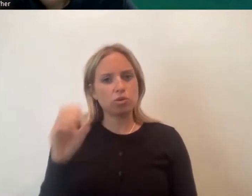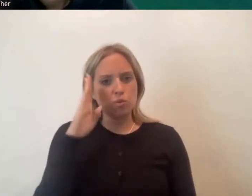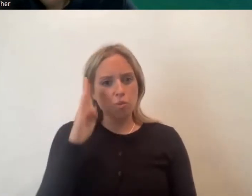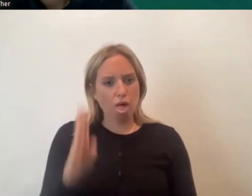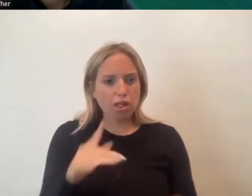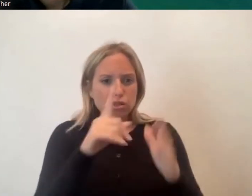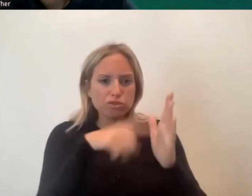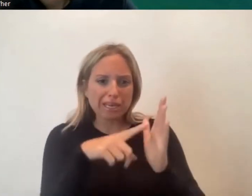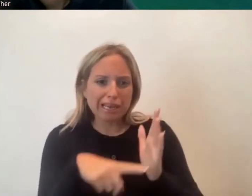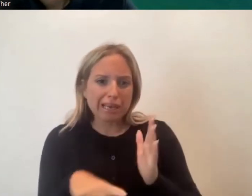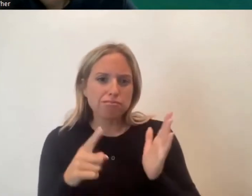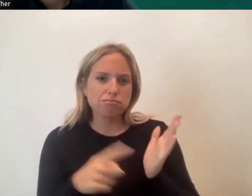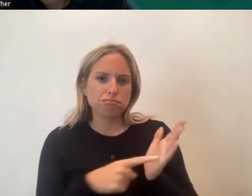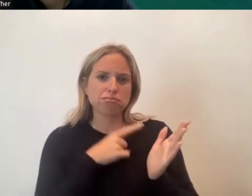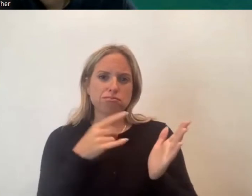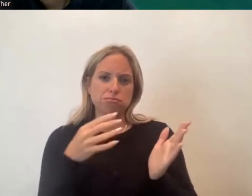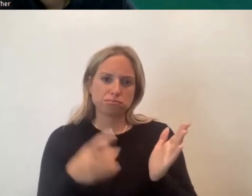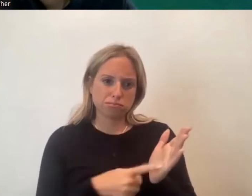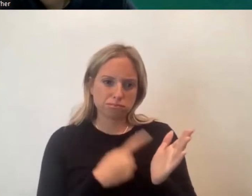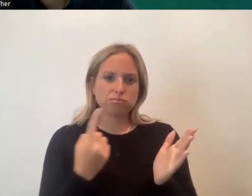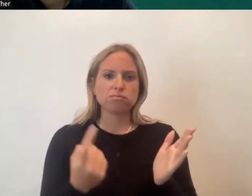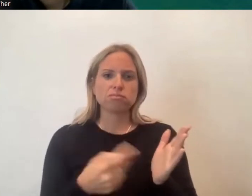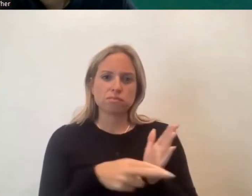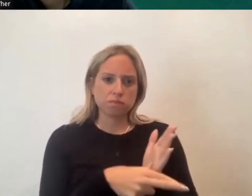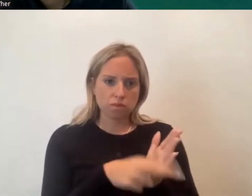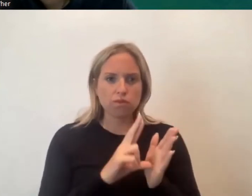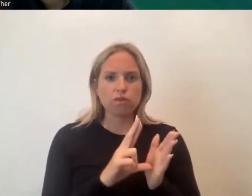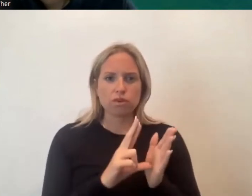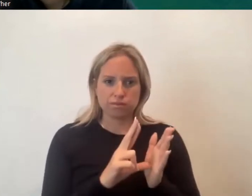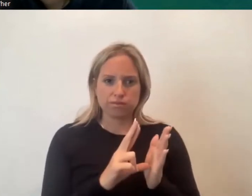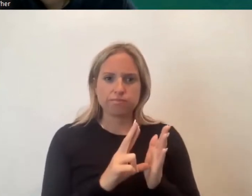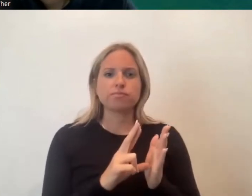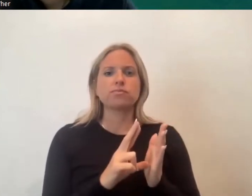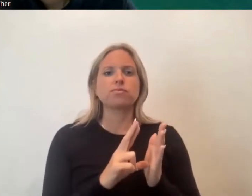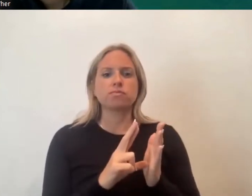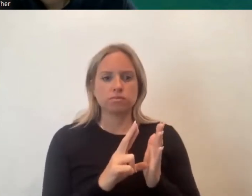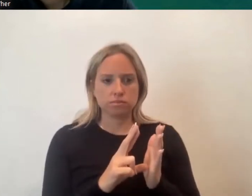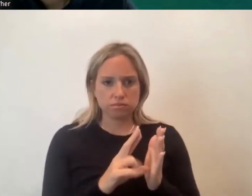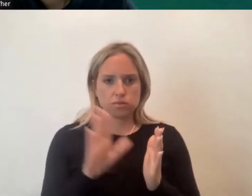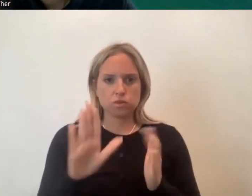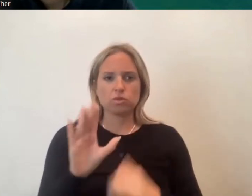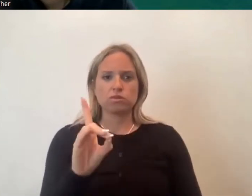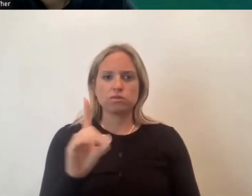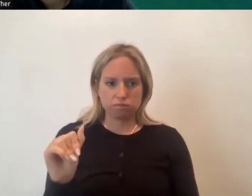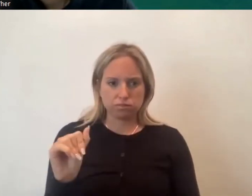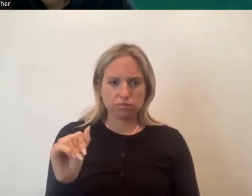time to time and review your disability, so to speak.